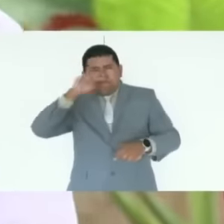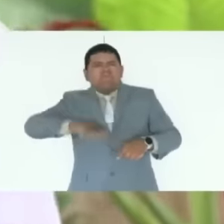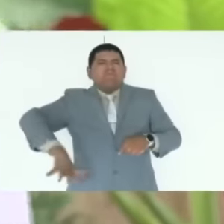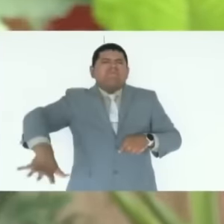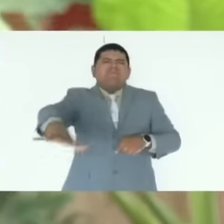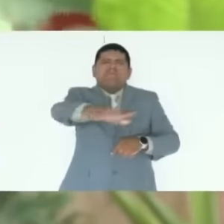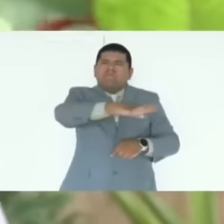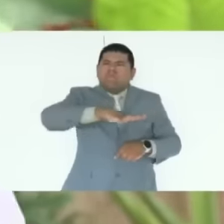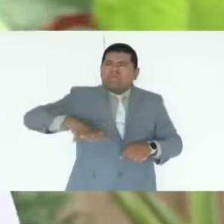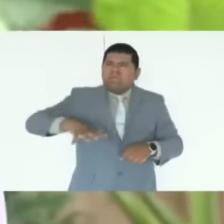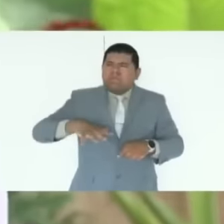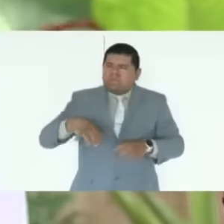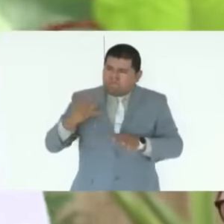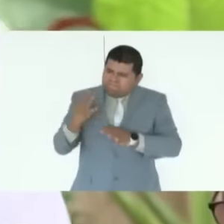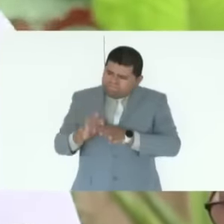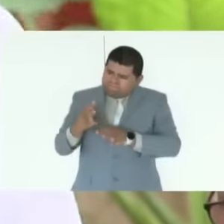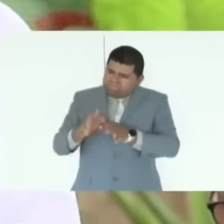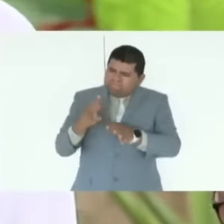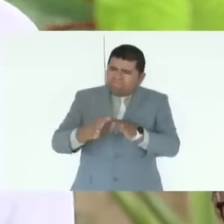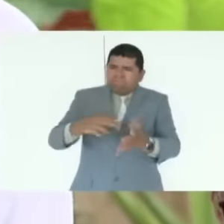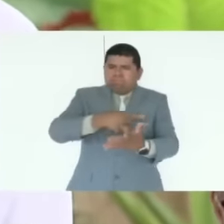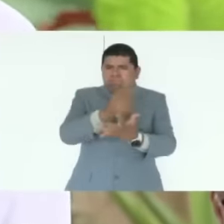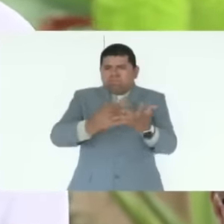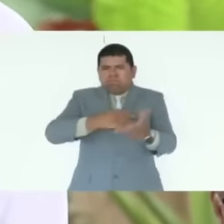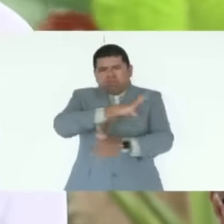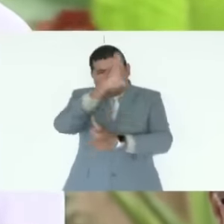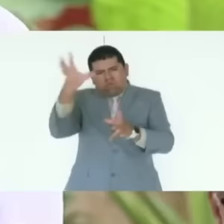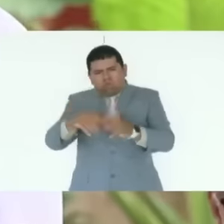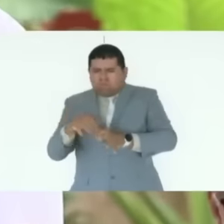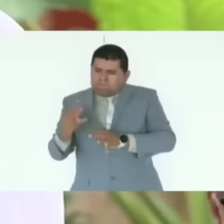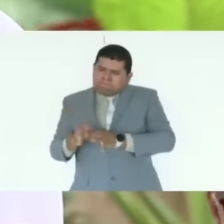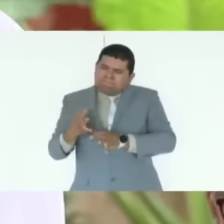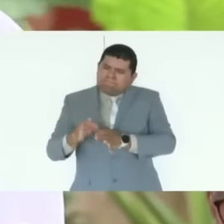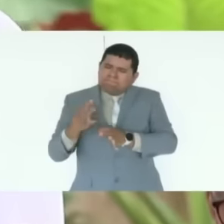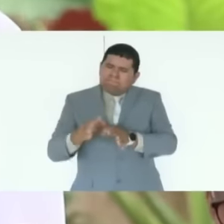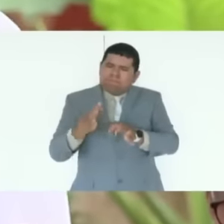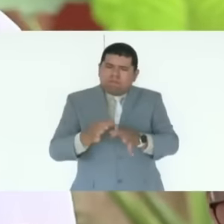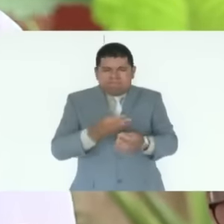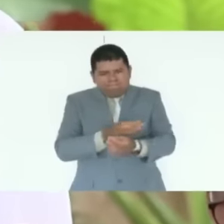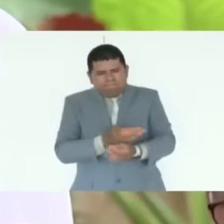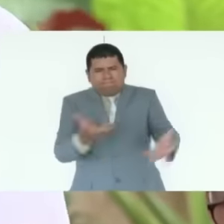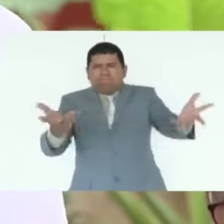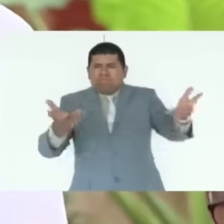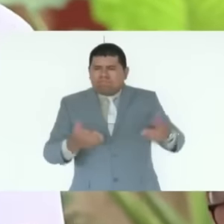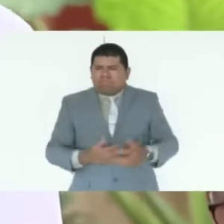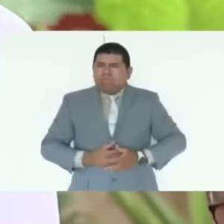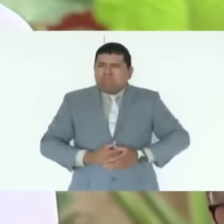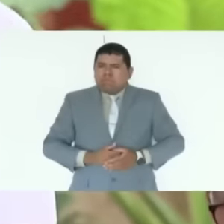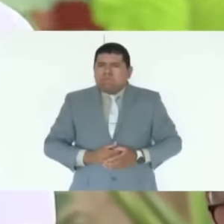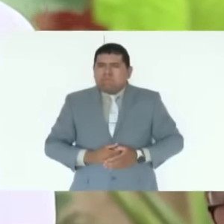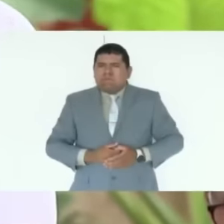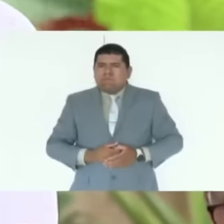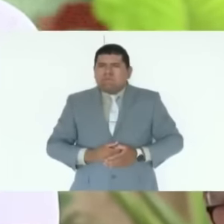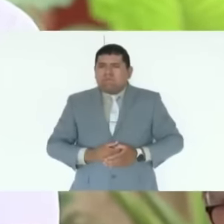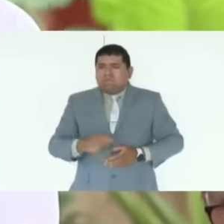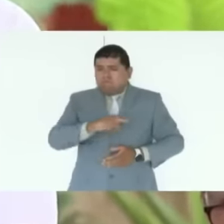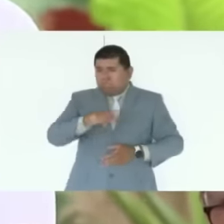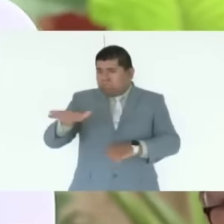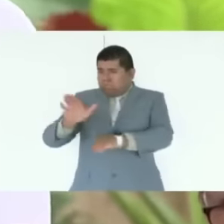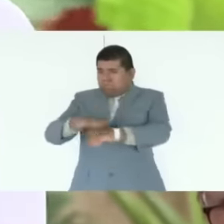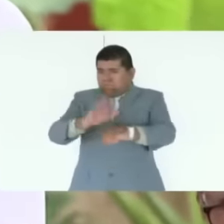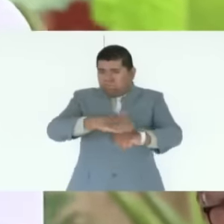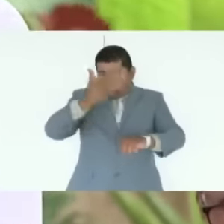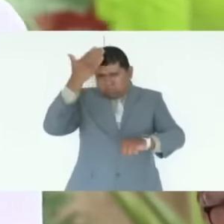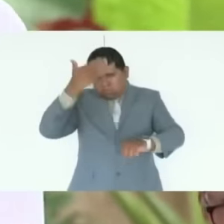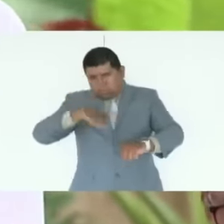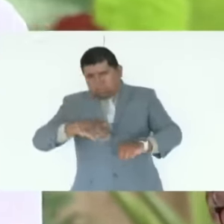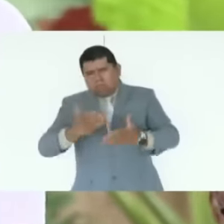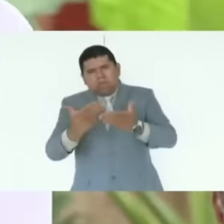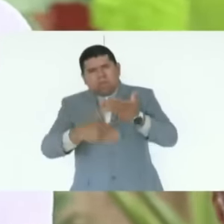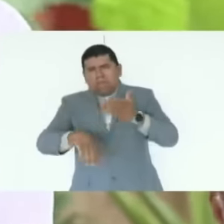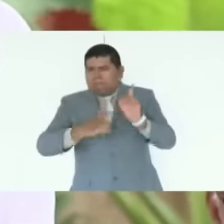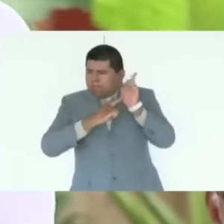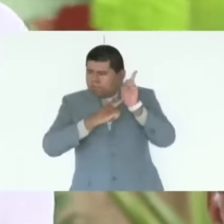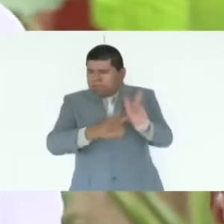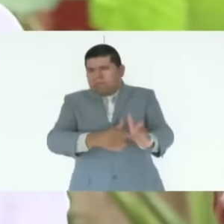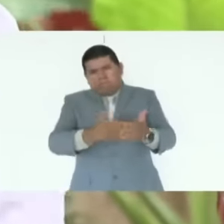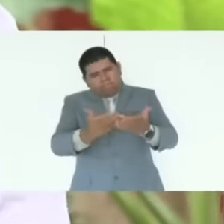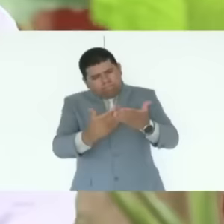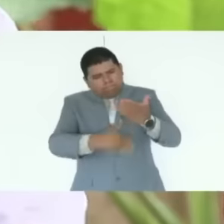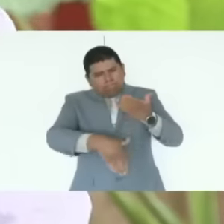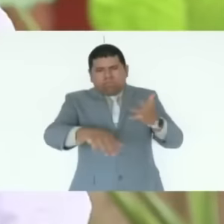Claudia triumphed .